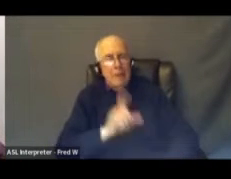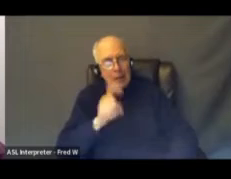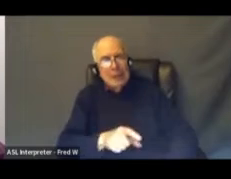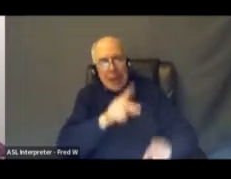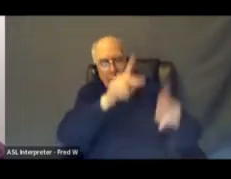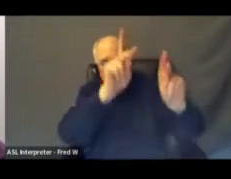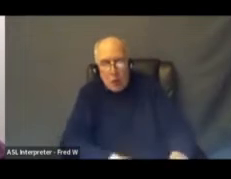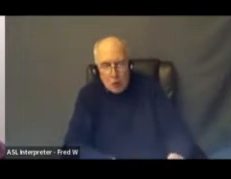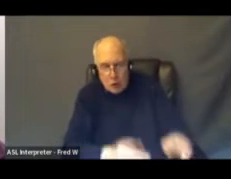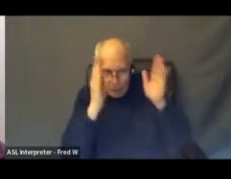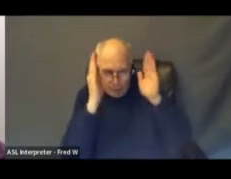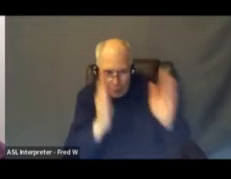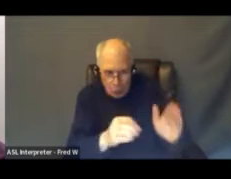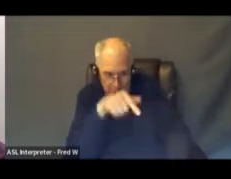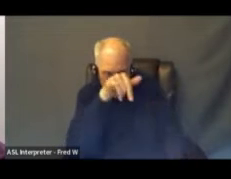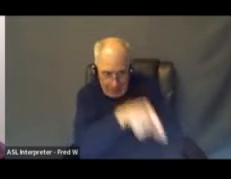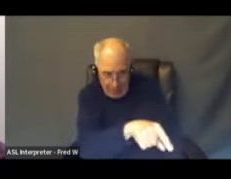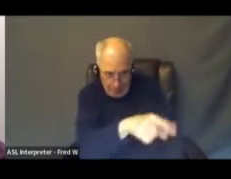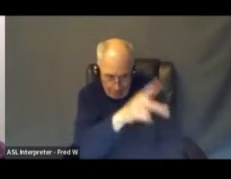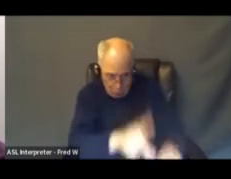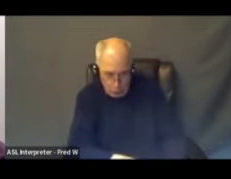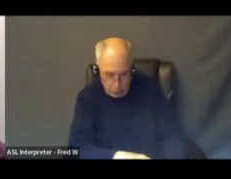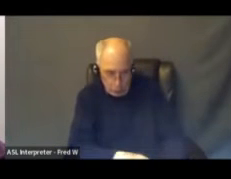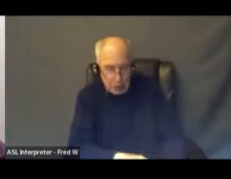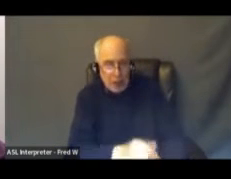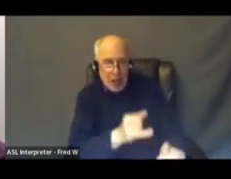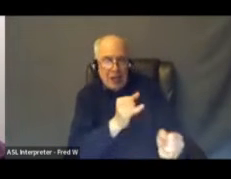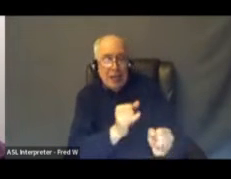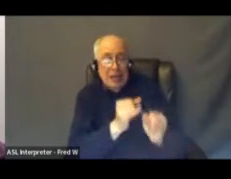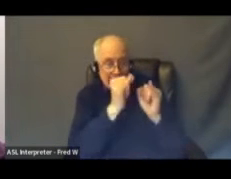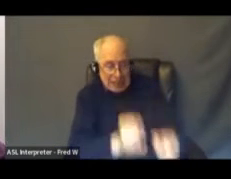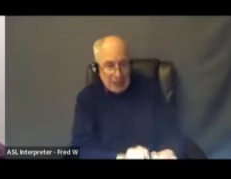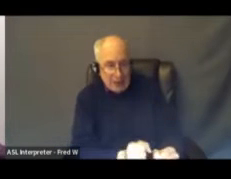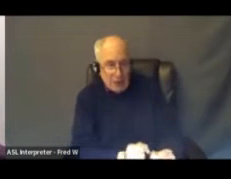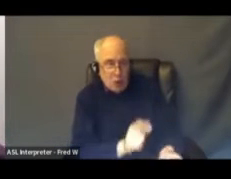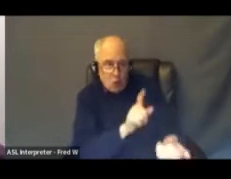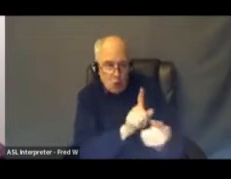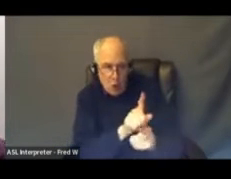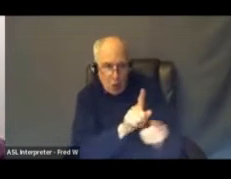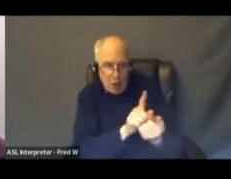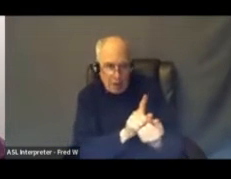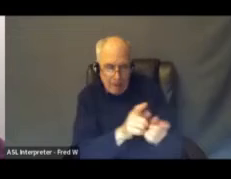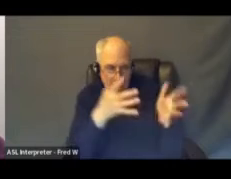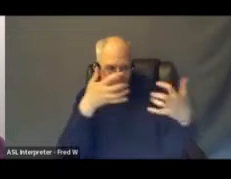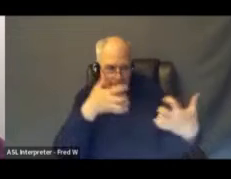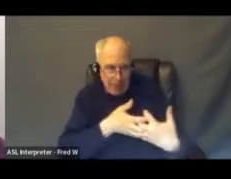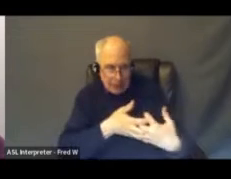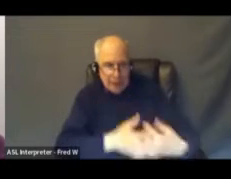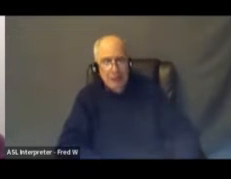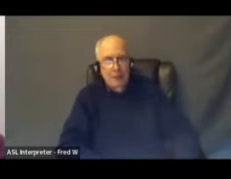we are individualizing these to still ask them and get the answer. So I'll say, I know you just told me that you've been